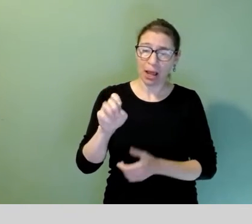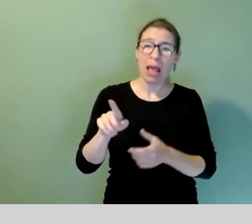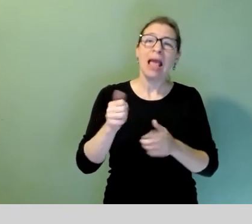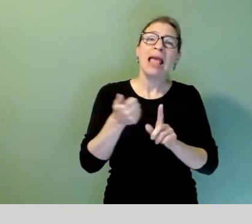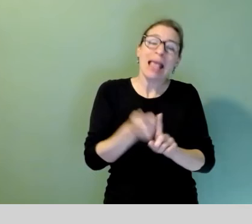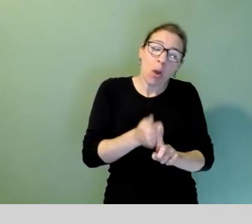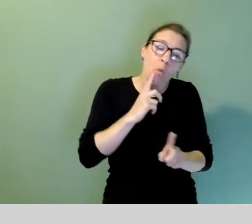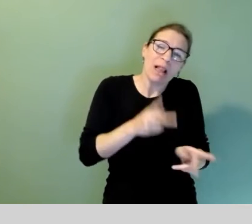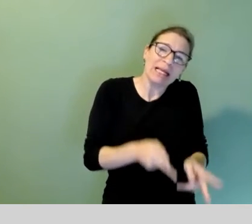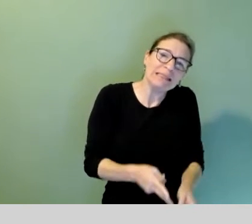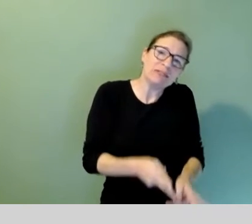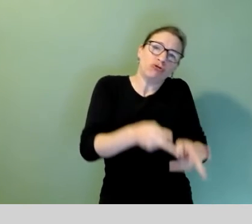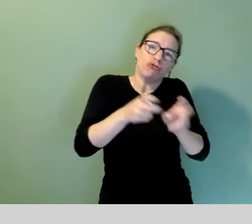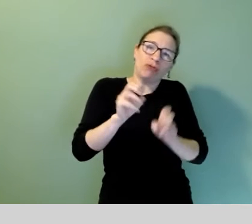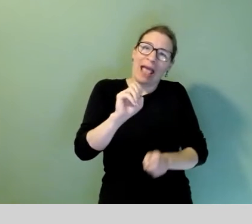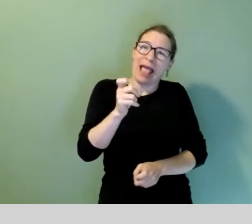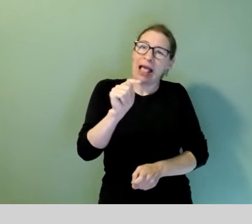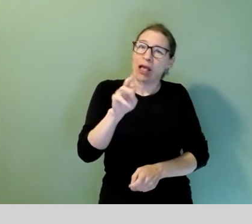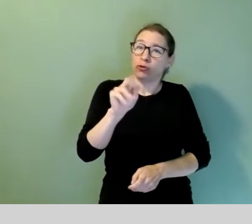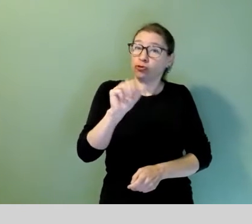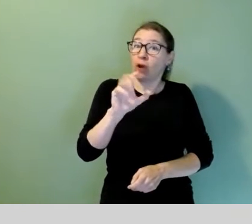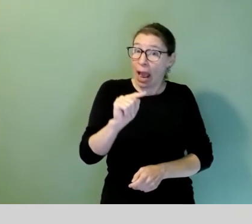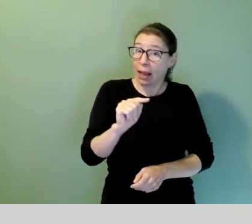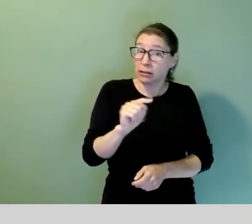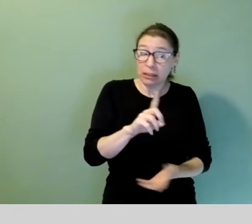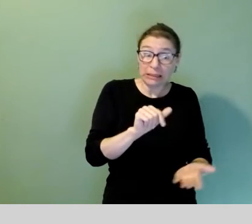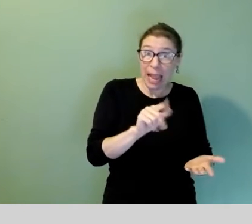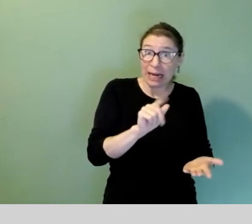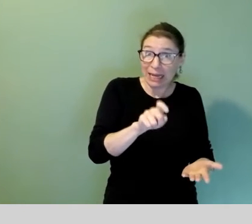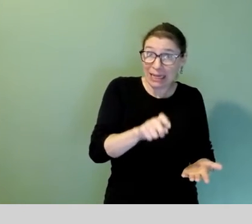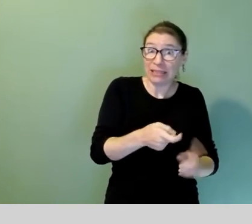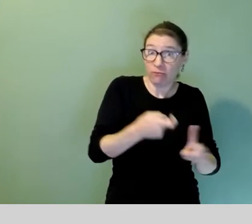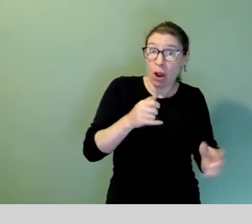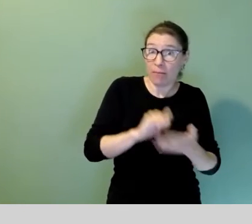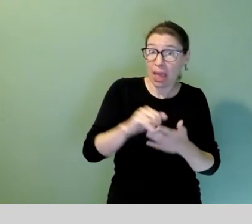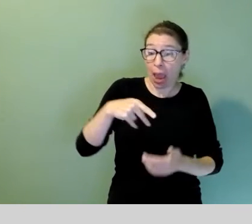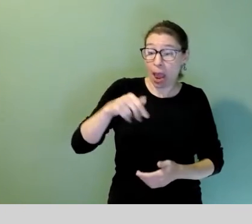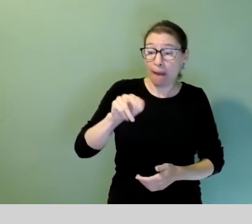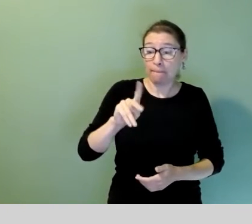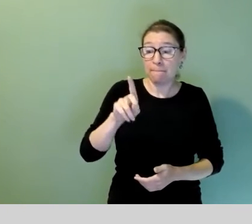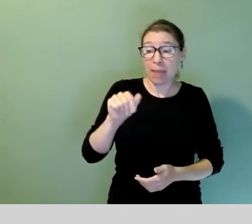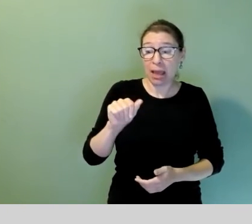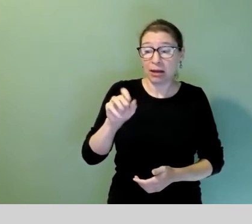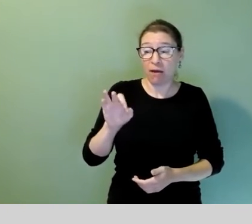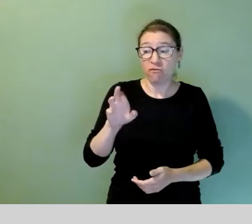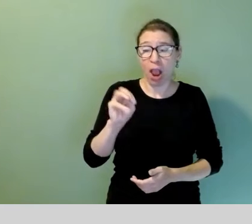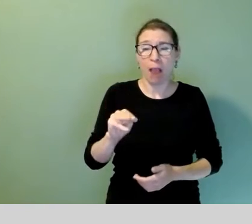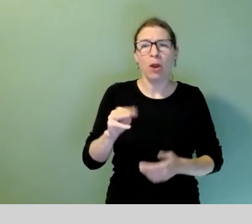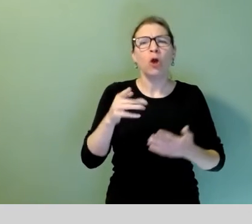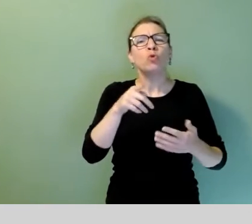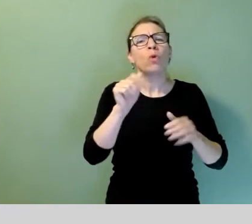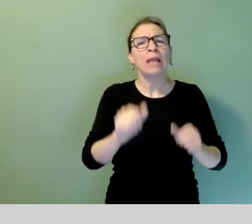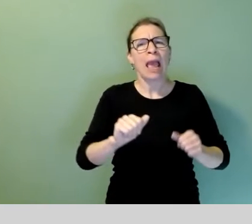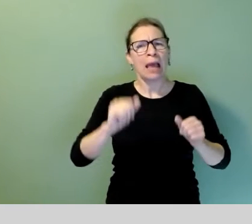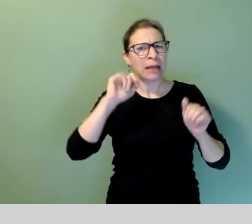it needs from this data frame. One other advantage of this is that we can specify what we want to pull out on the x-axis